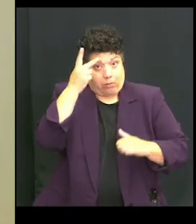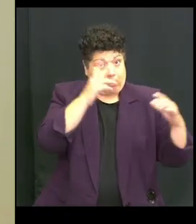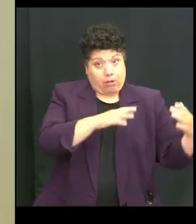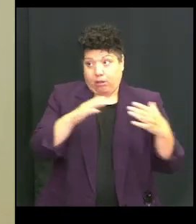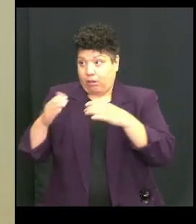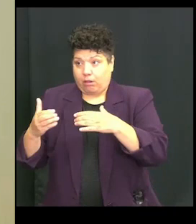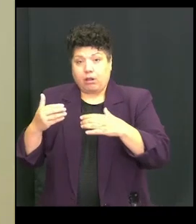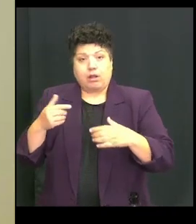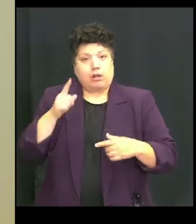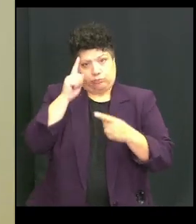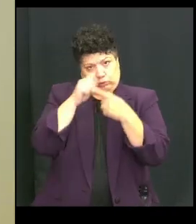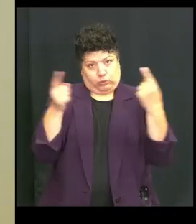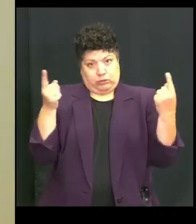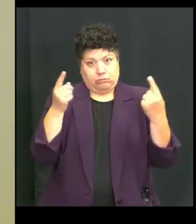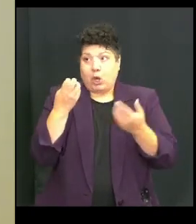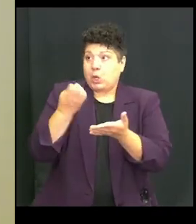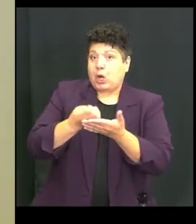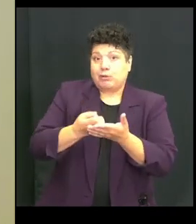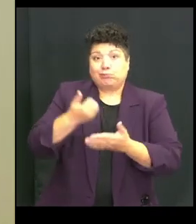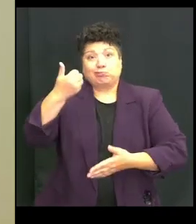It's one of the big things governments are expected to do.